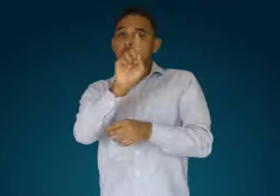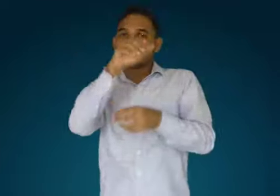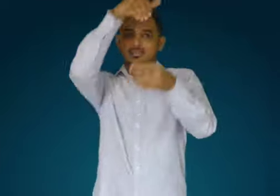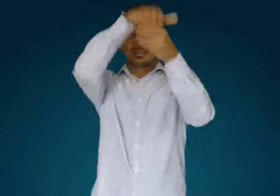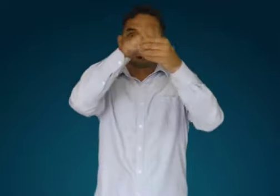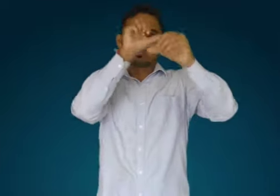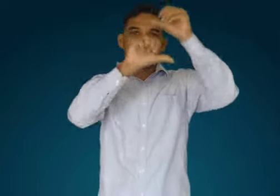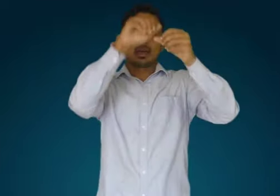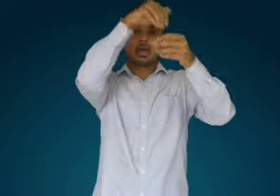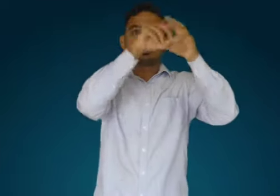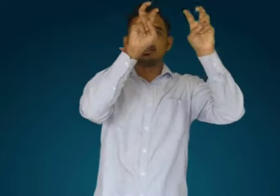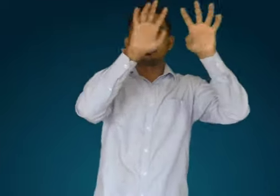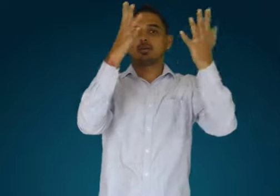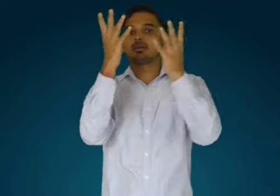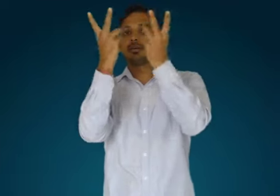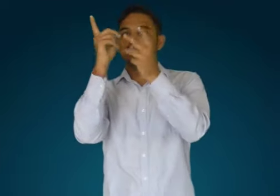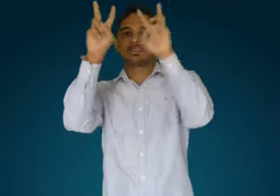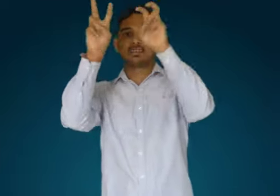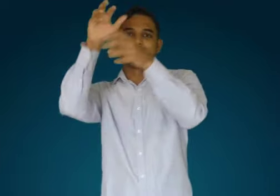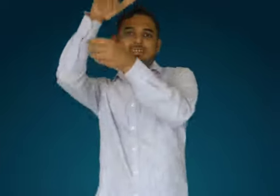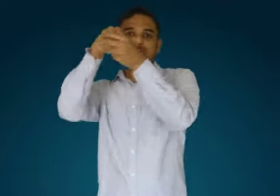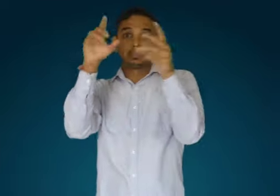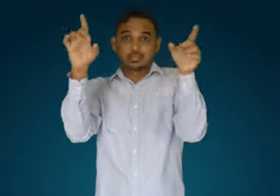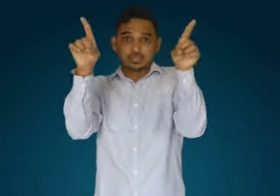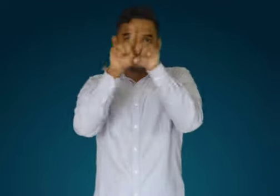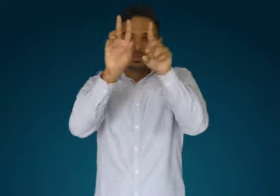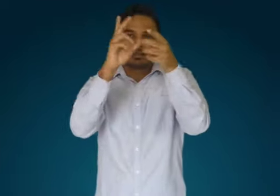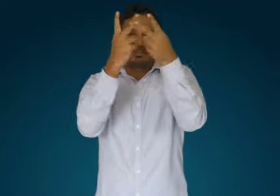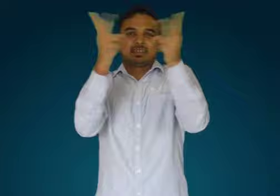mathematics technology and art are taught separately